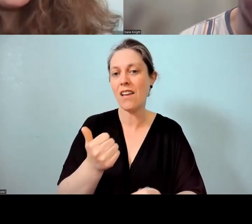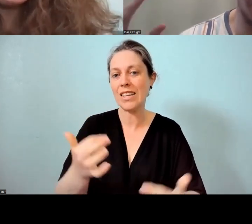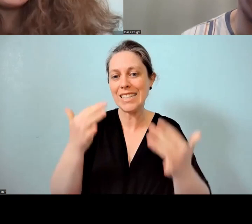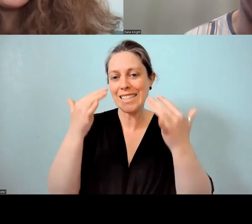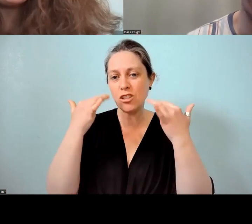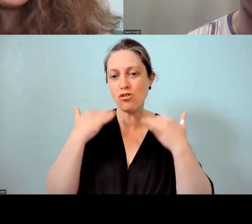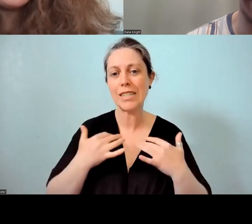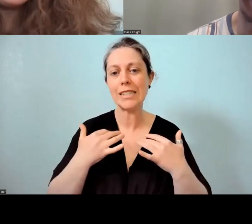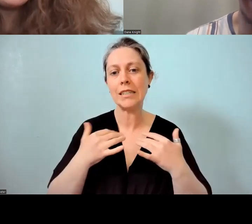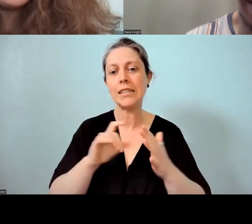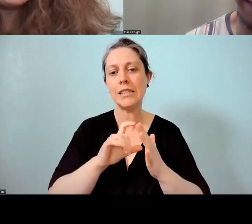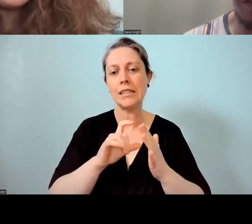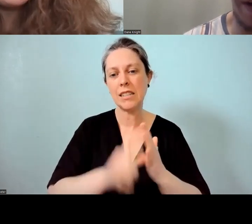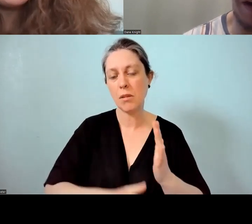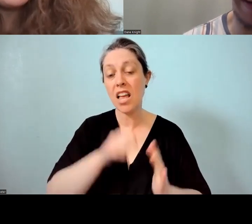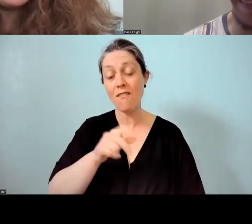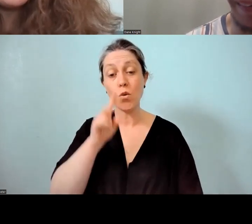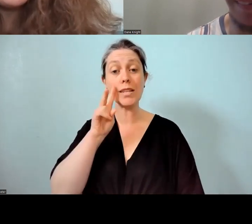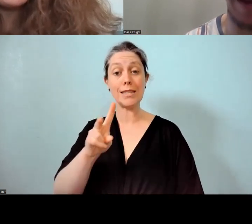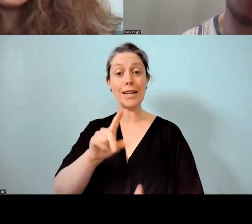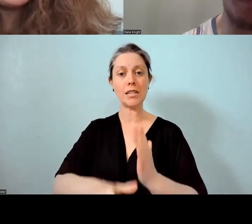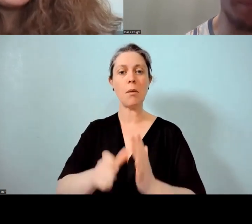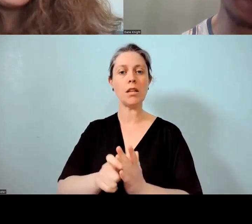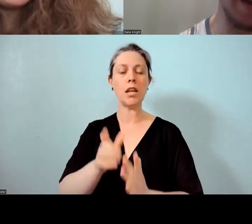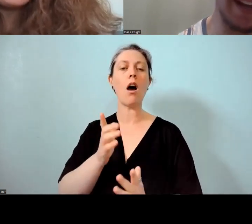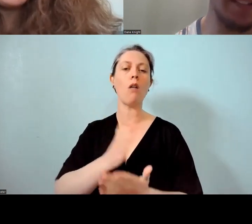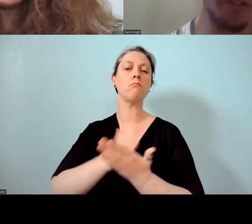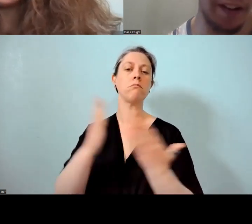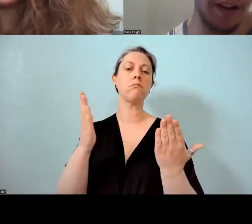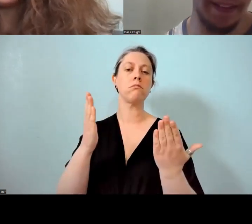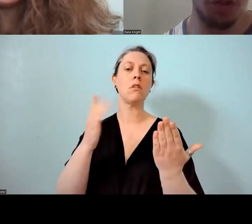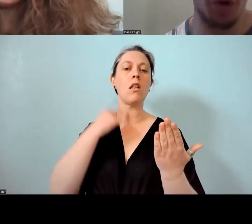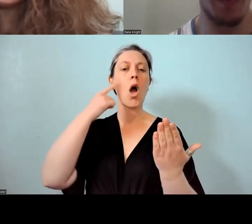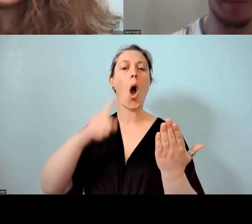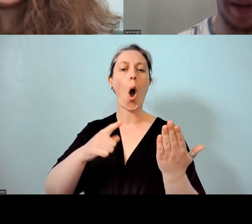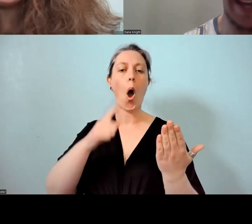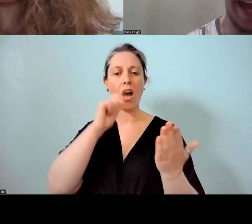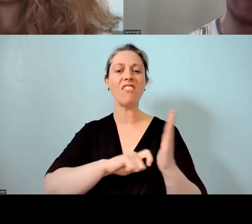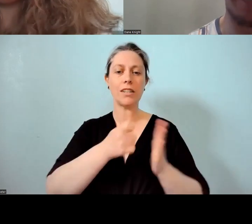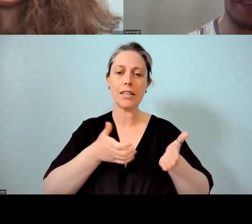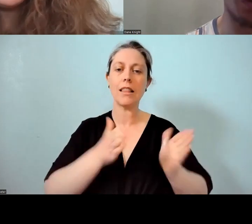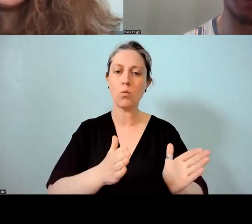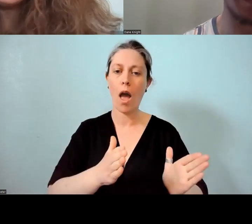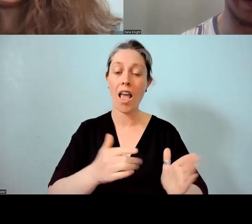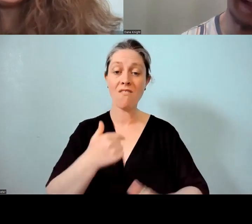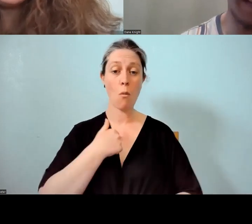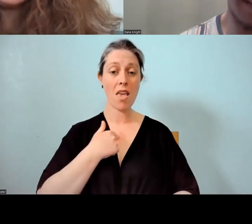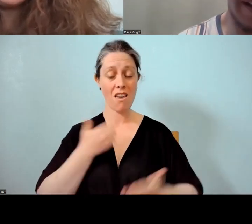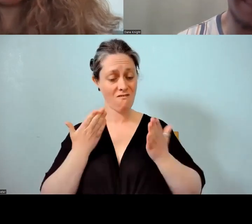because when you can see something, it's a lot easier to say, "Oh, maybe I can fix it like this." So with me having a physical disability,